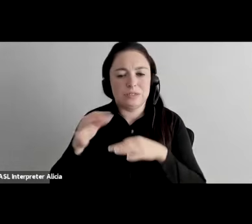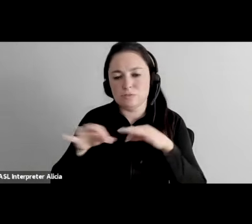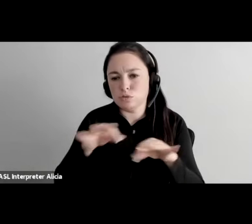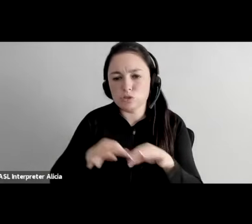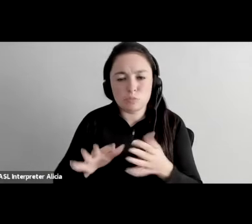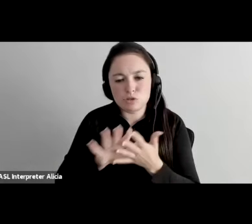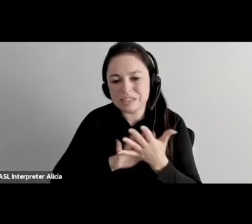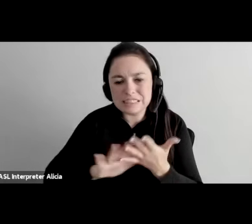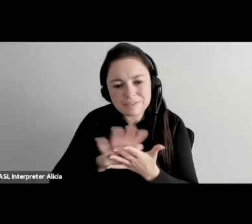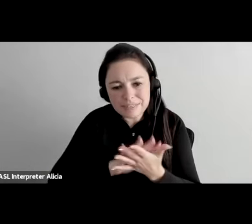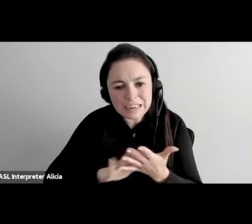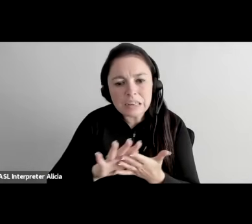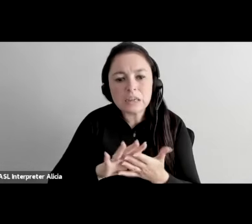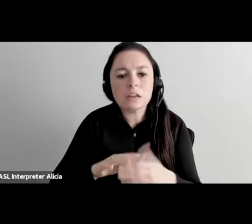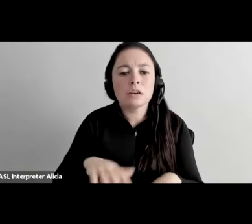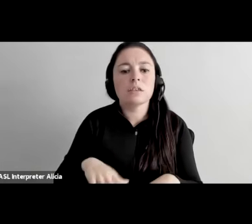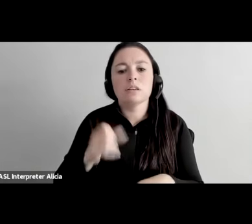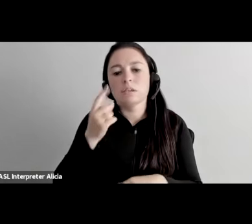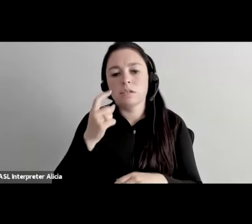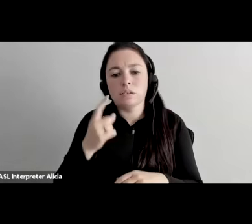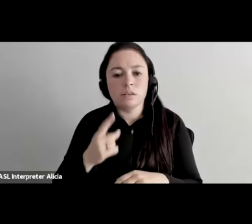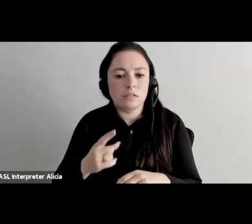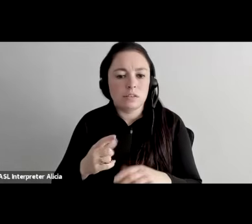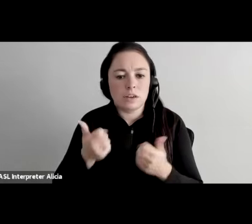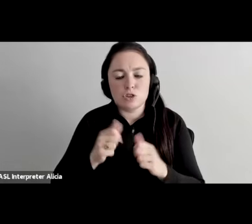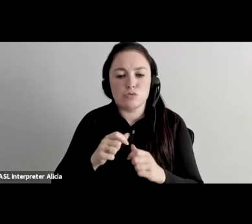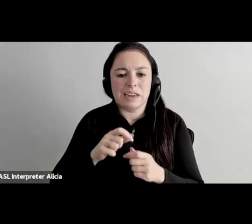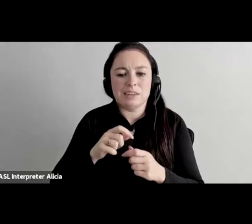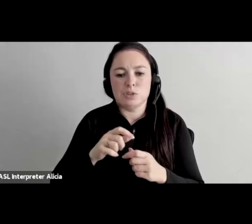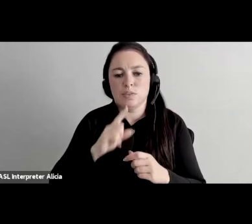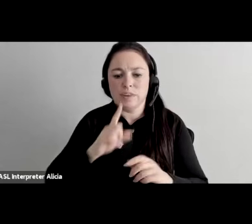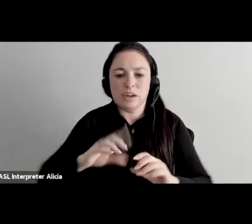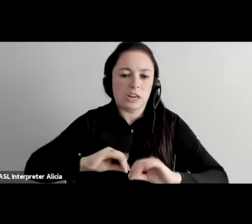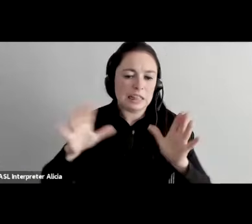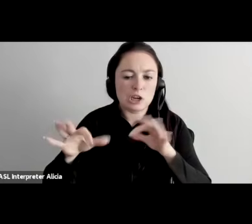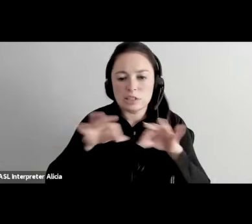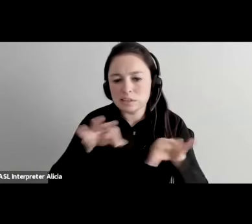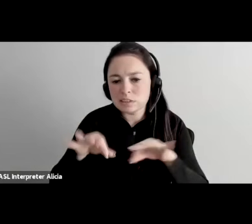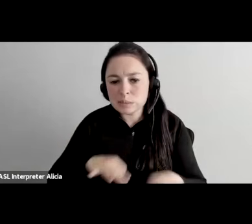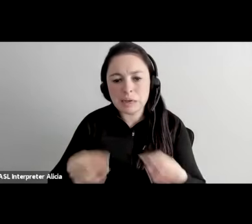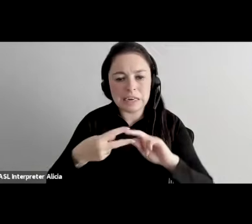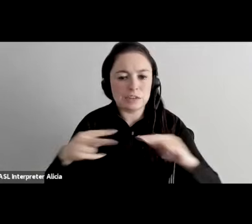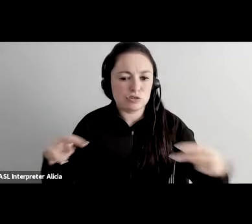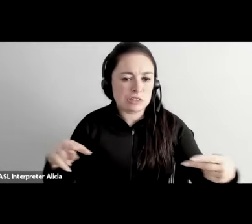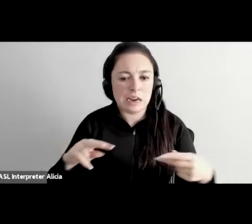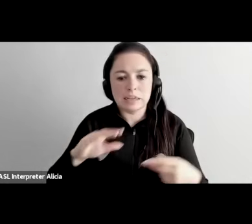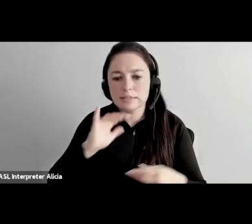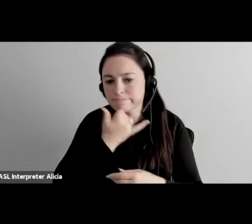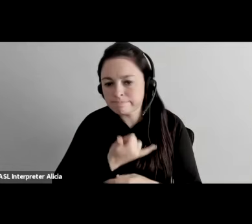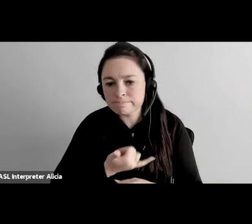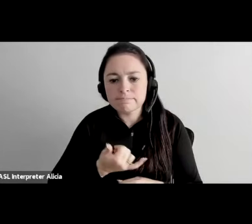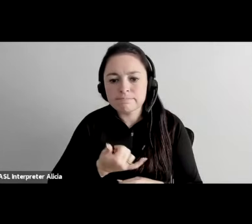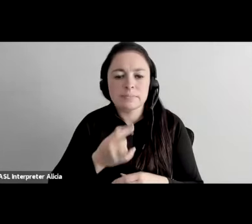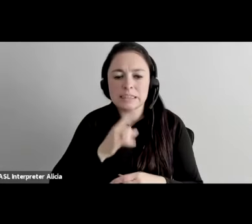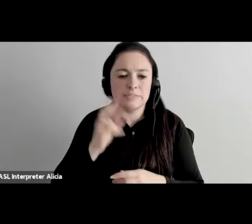imperfecta. We're both under the brella term of dwarfism, but our experiences and bodies are very different.